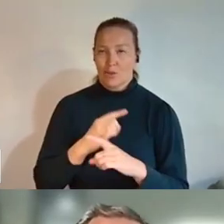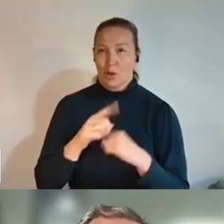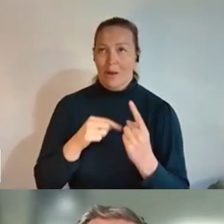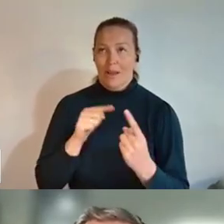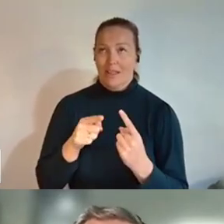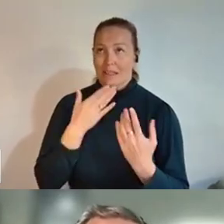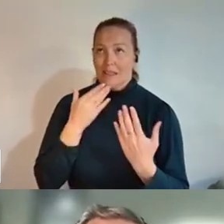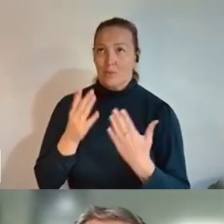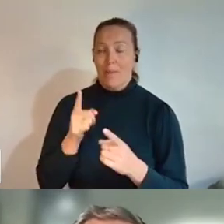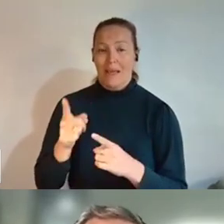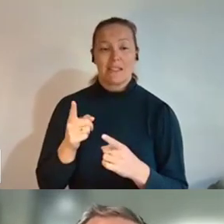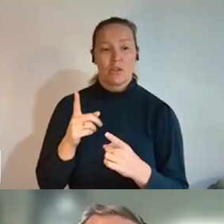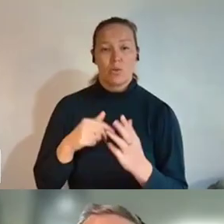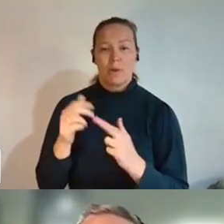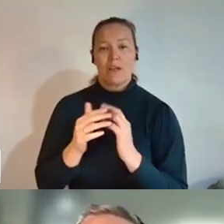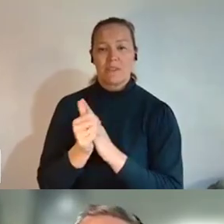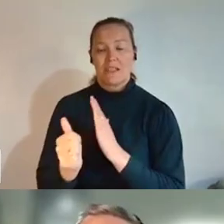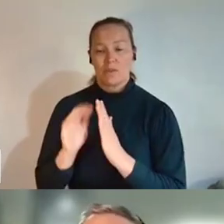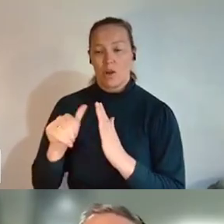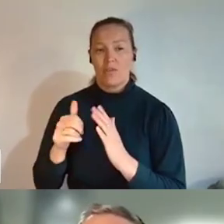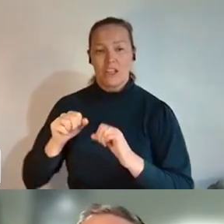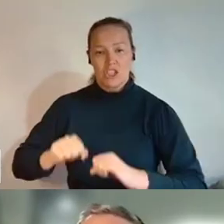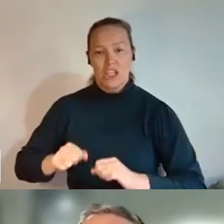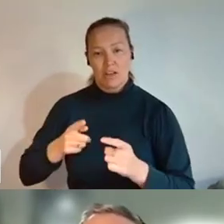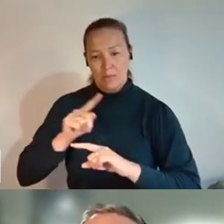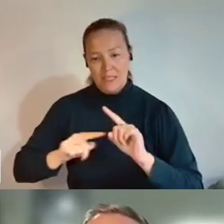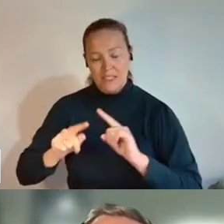you build up skills around chairing meetings, around working with elected officials, around